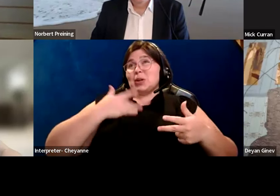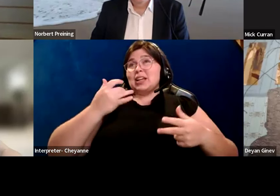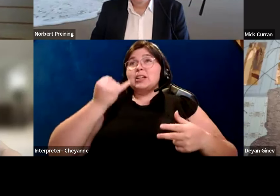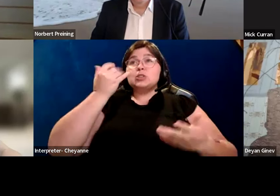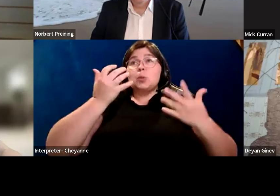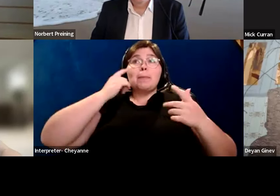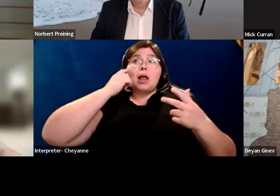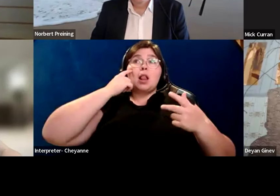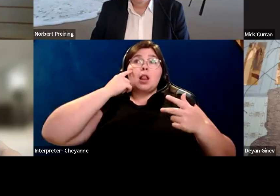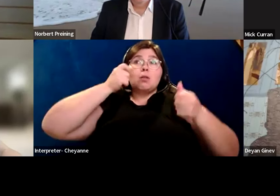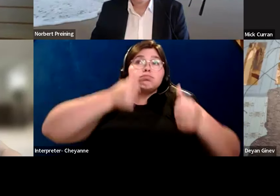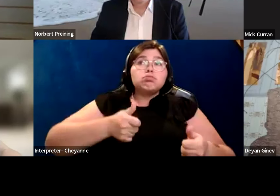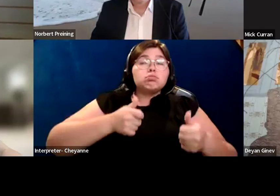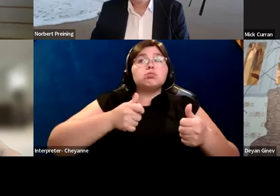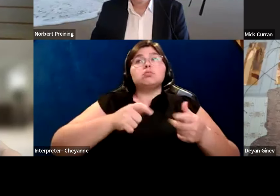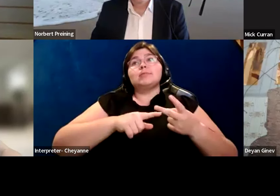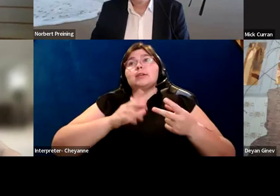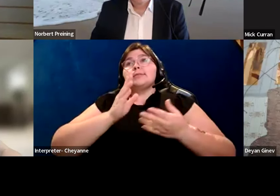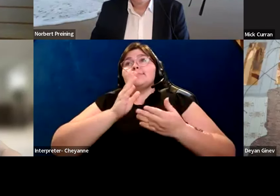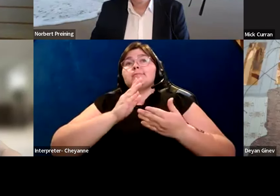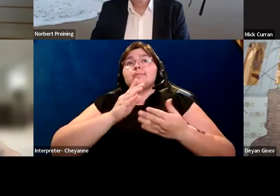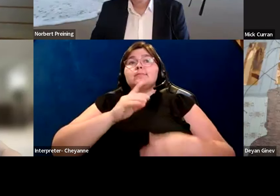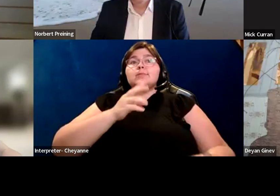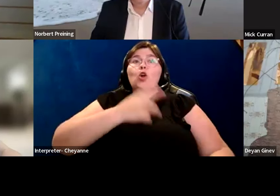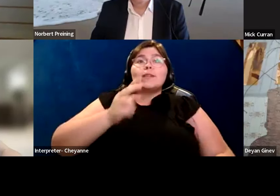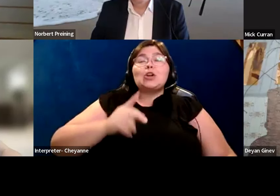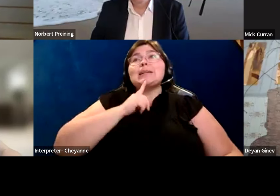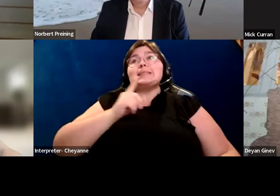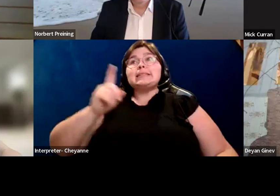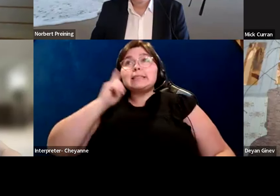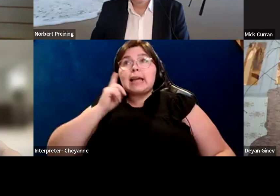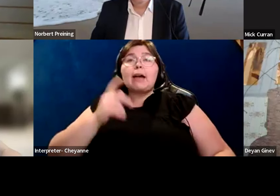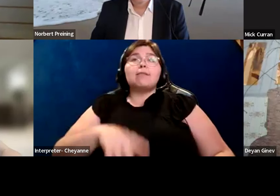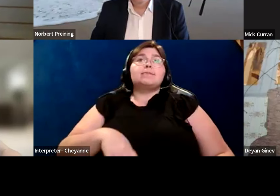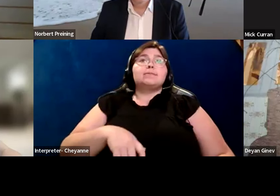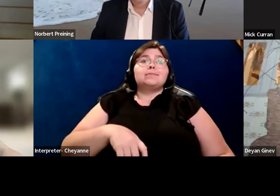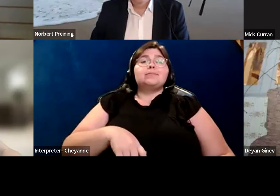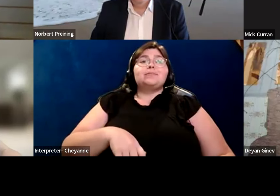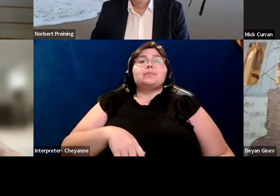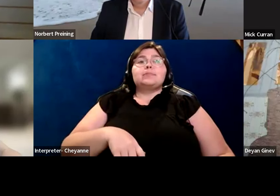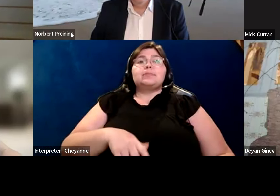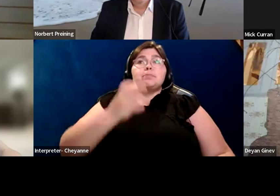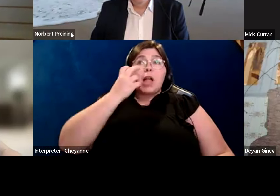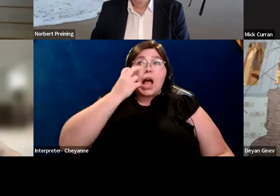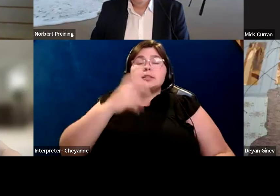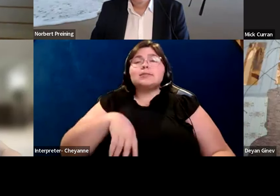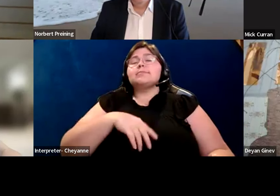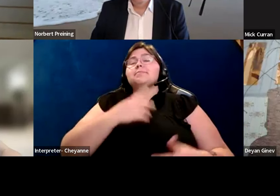or who are blind or partially deaf or totally deaf and other things, sensory issues like that.